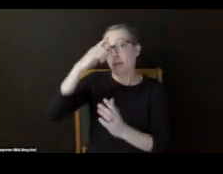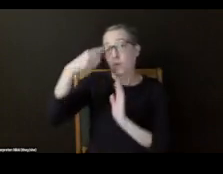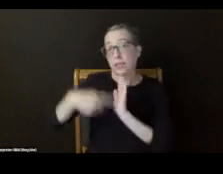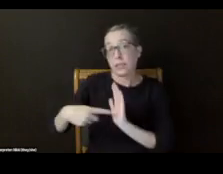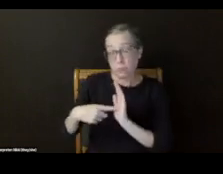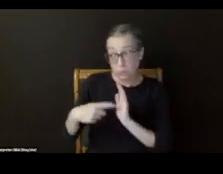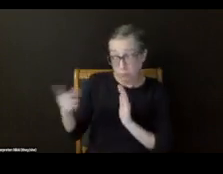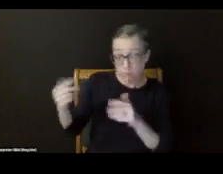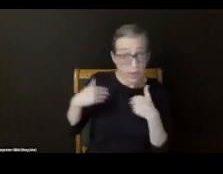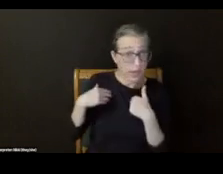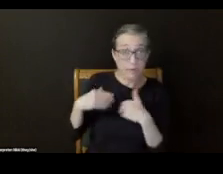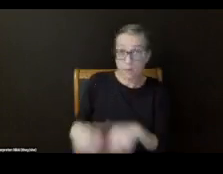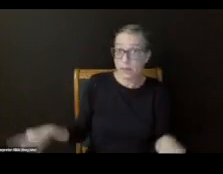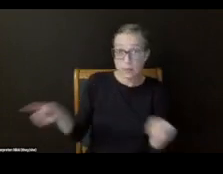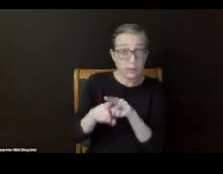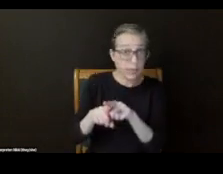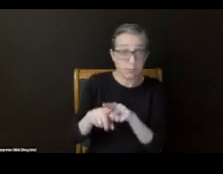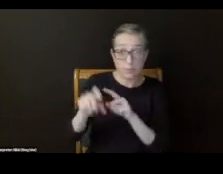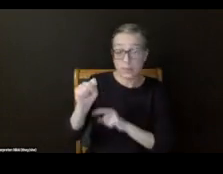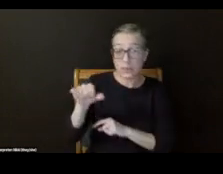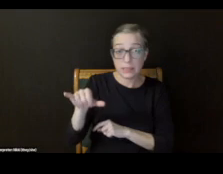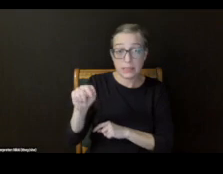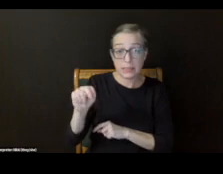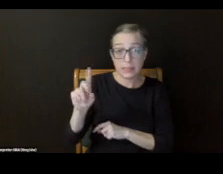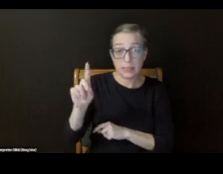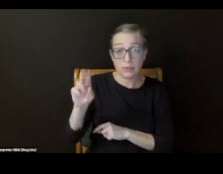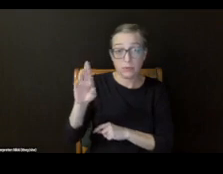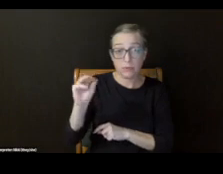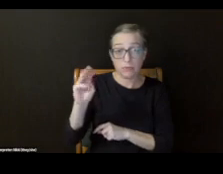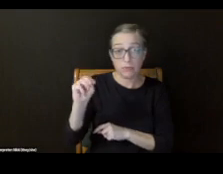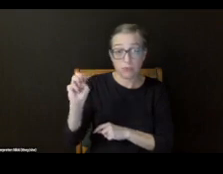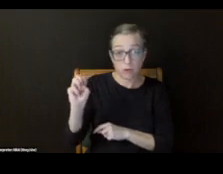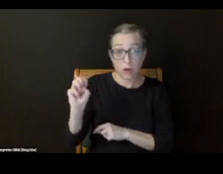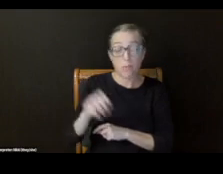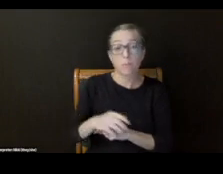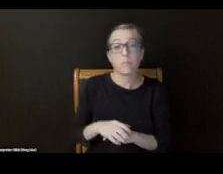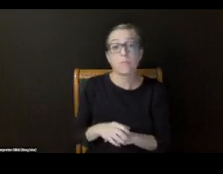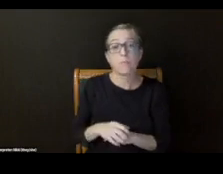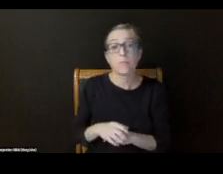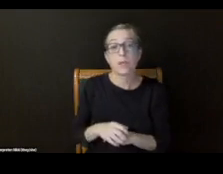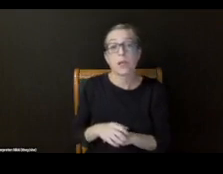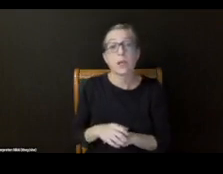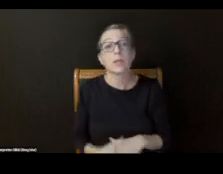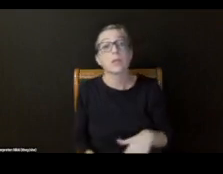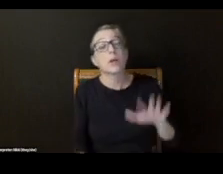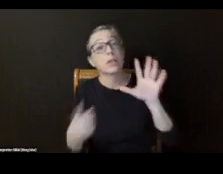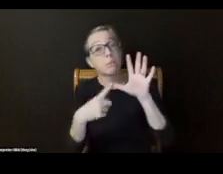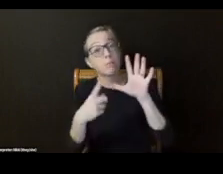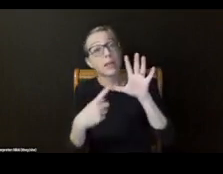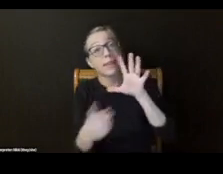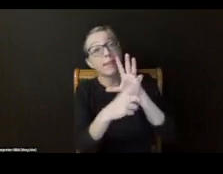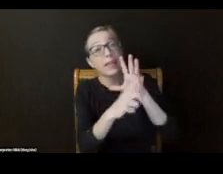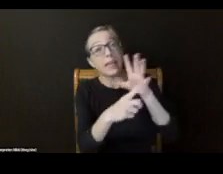and he's my husband, he unfortunately cannot